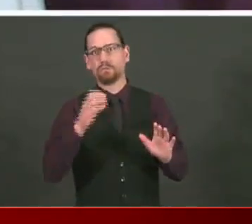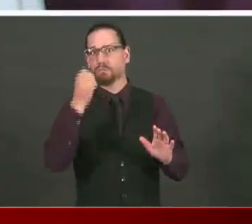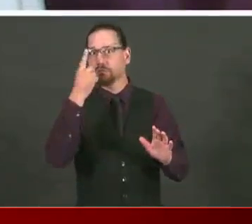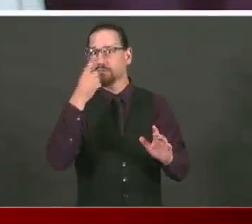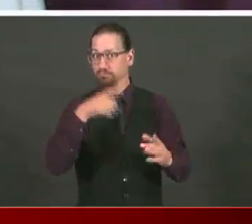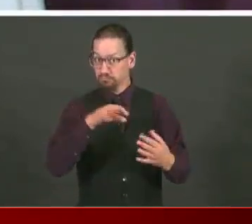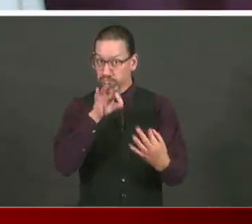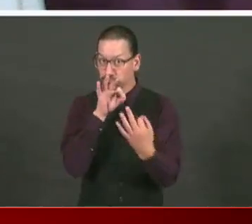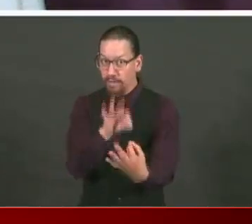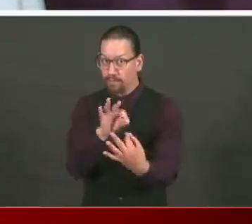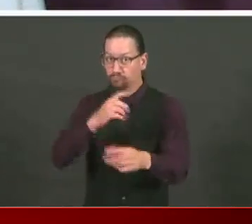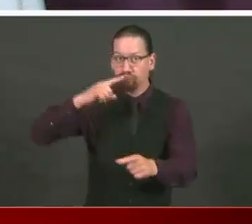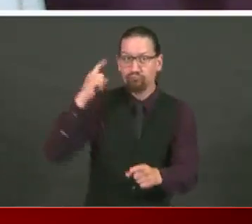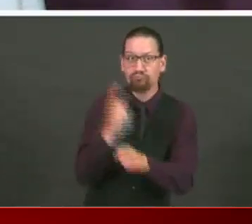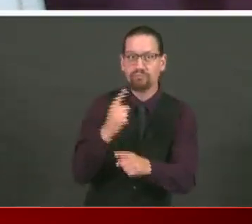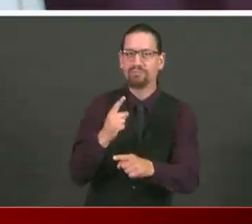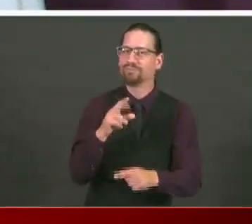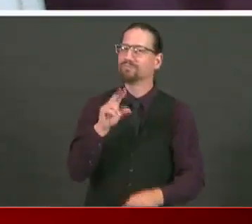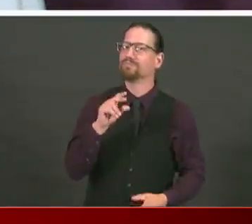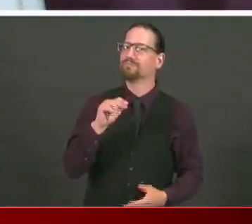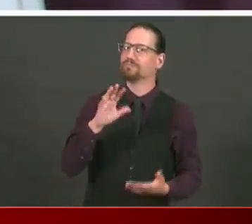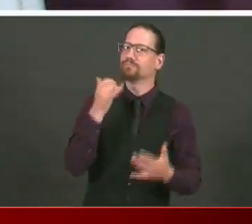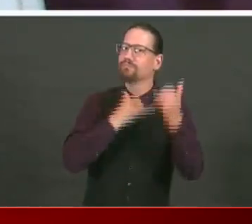THE TESTS THAT TAKE A FEW DAYS.